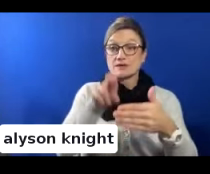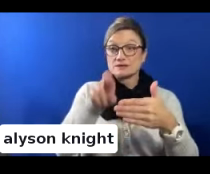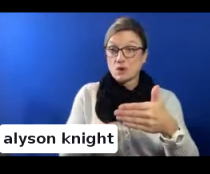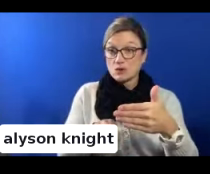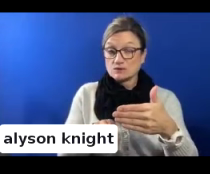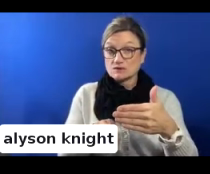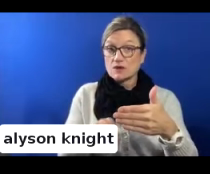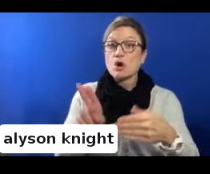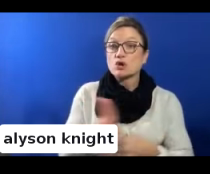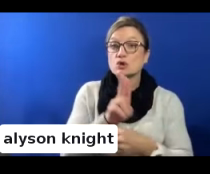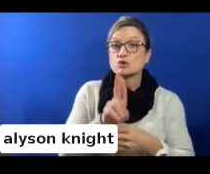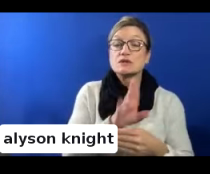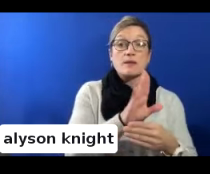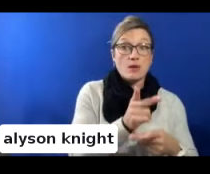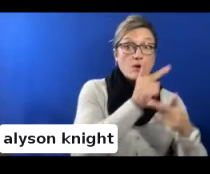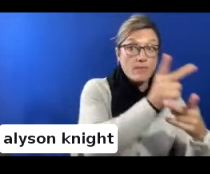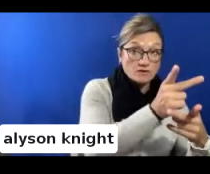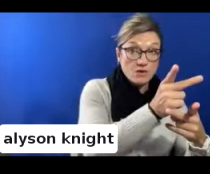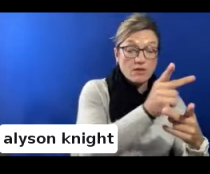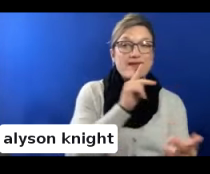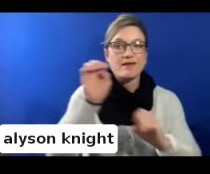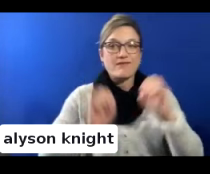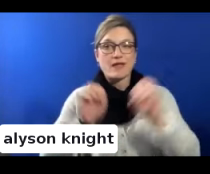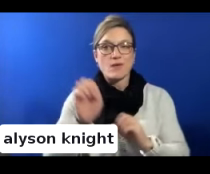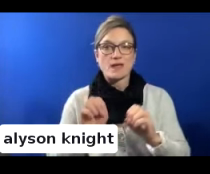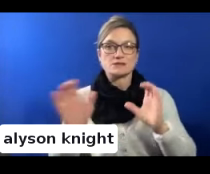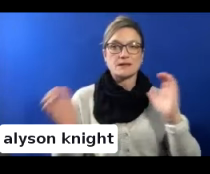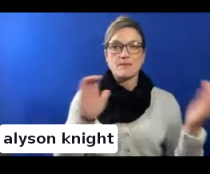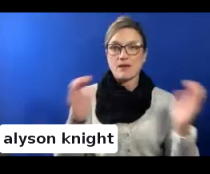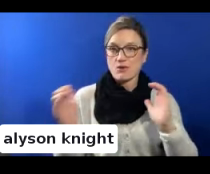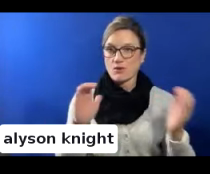against the proposed or revised activities, outcomes, and budgets.